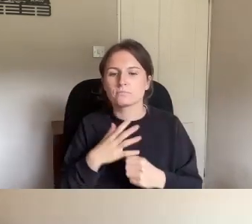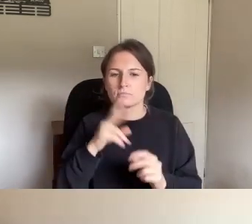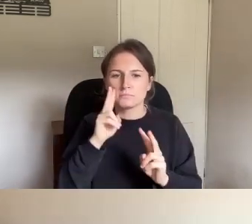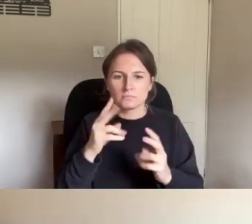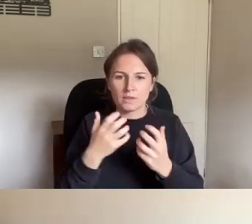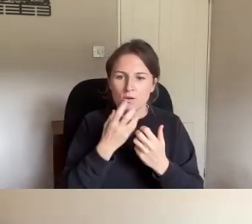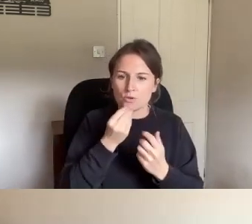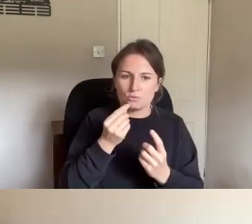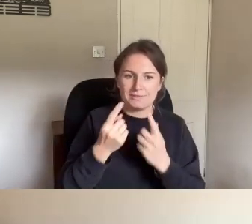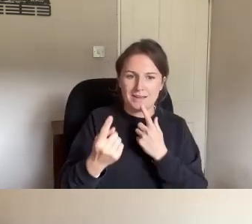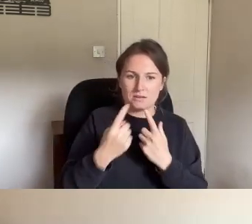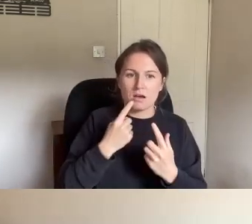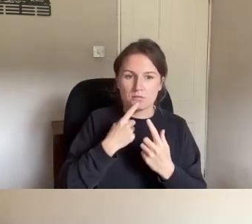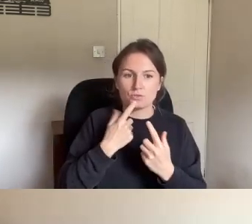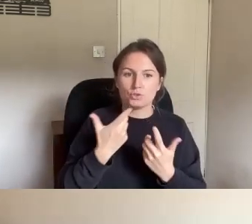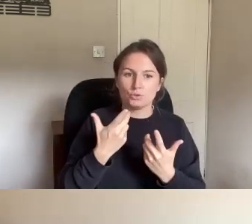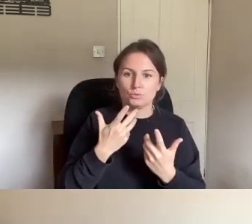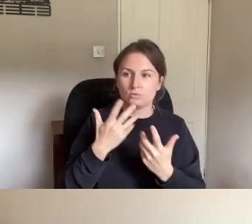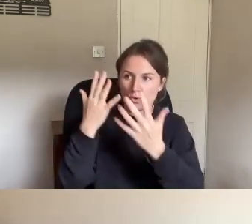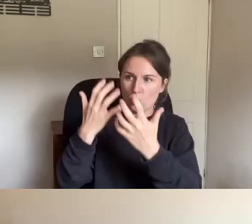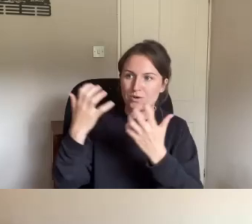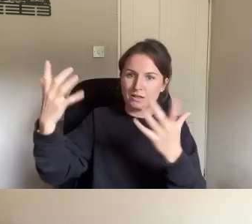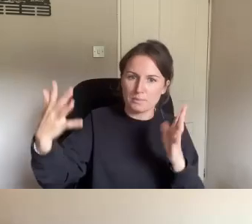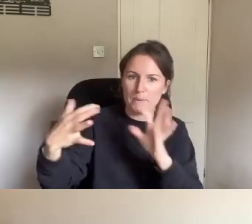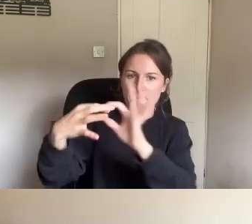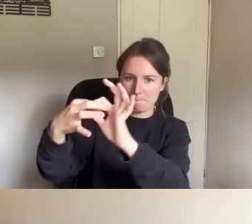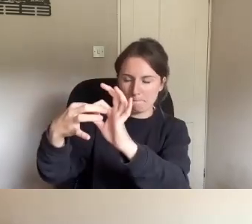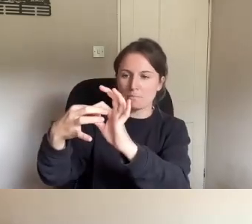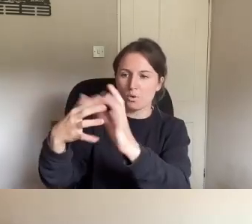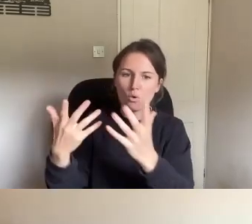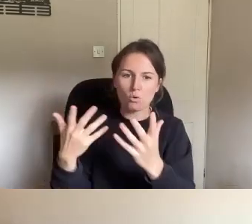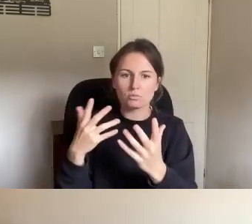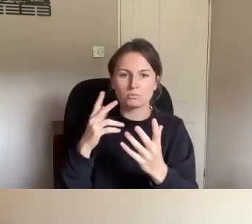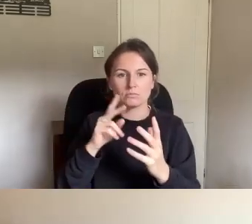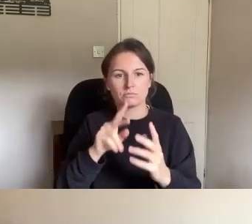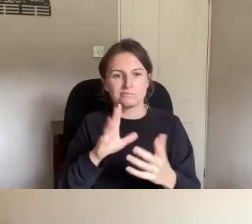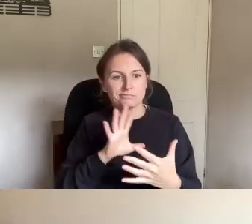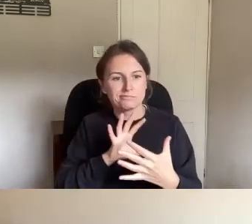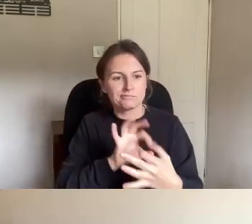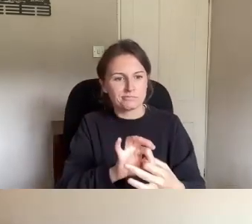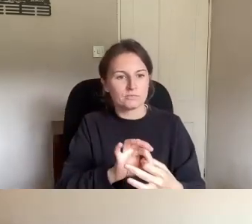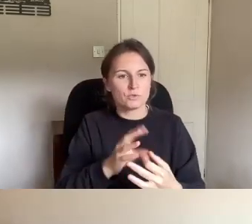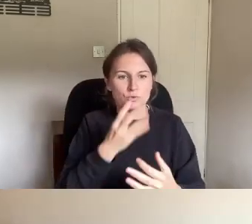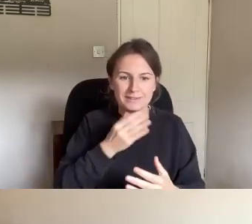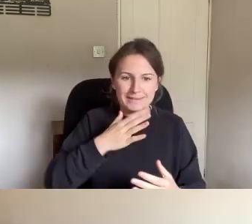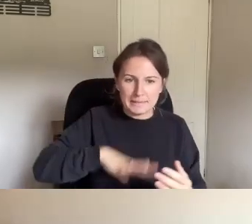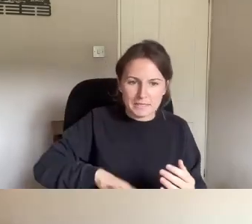like reach new audiences, address user needs, or grow online revenue.